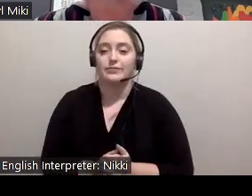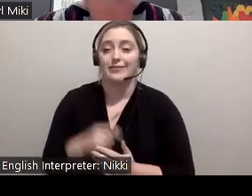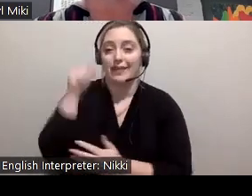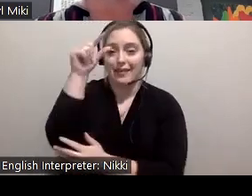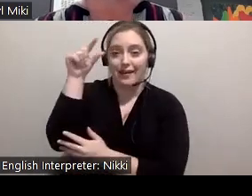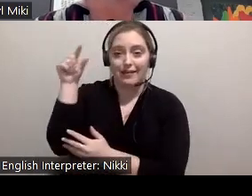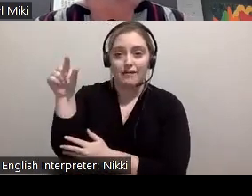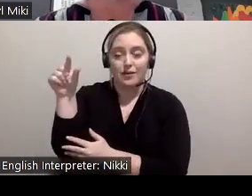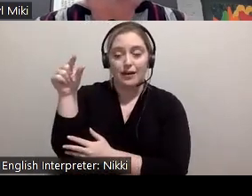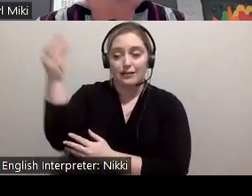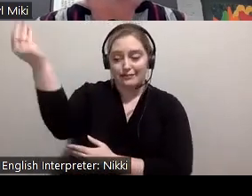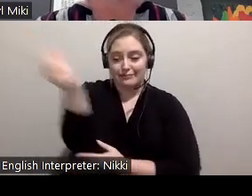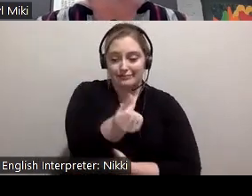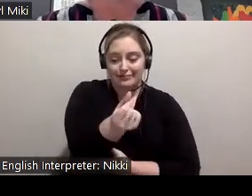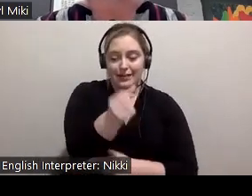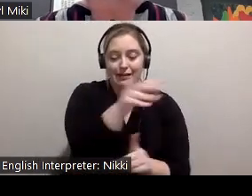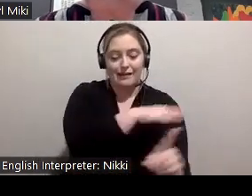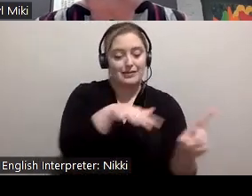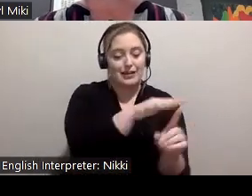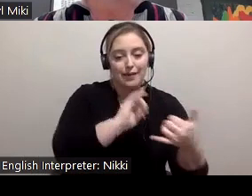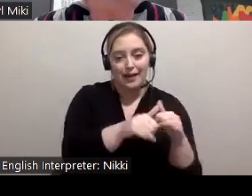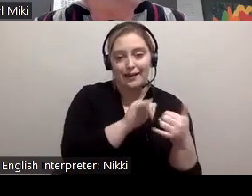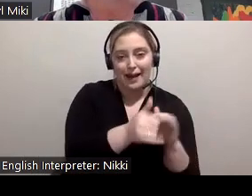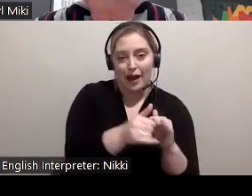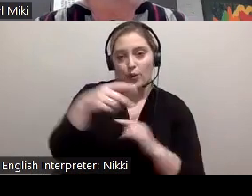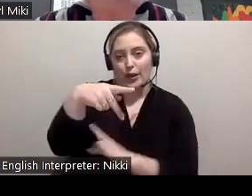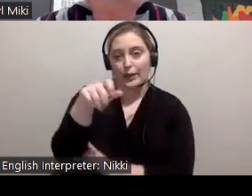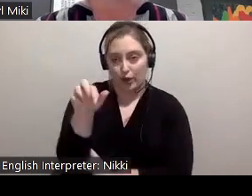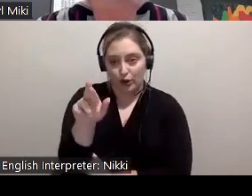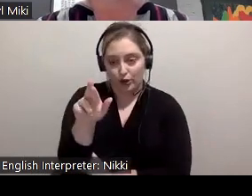assessment and this ensures that funding allocations are